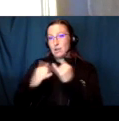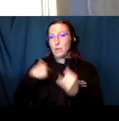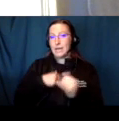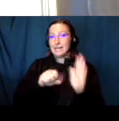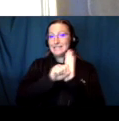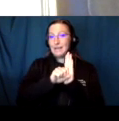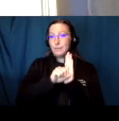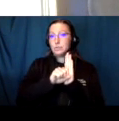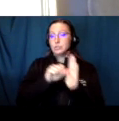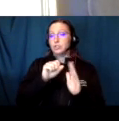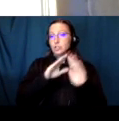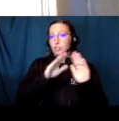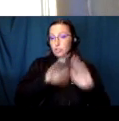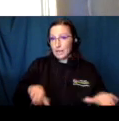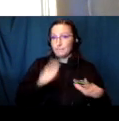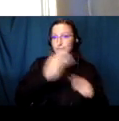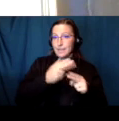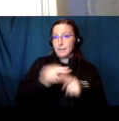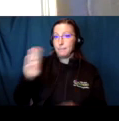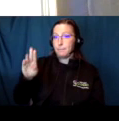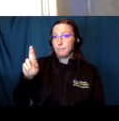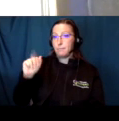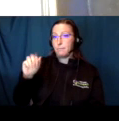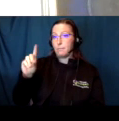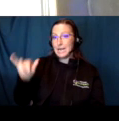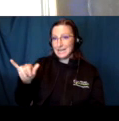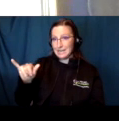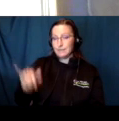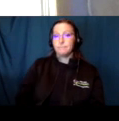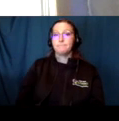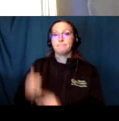Brady and he was two and a half and he had